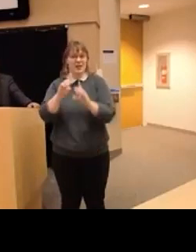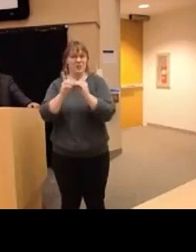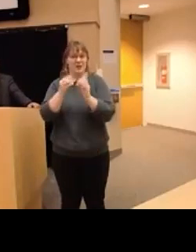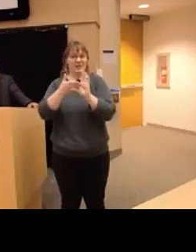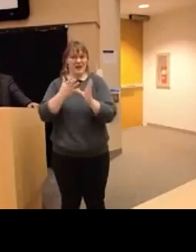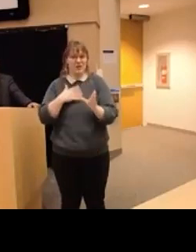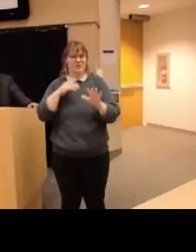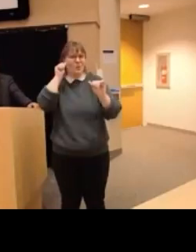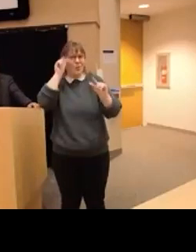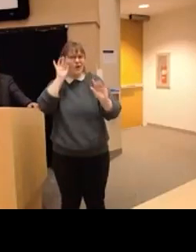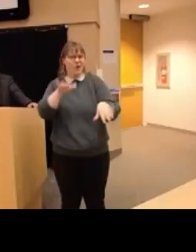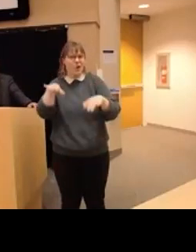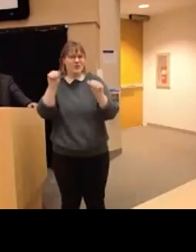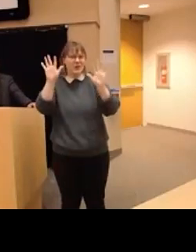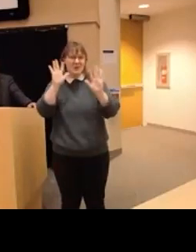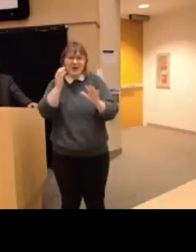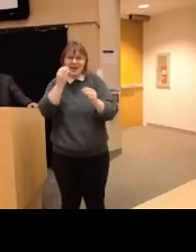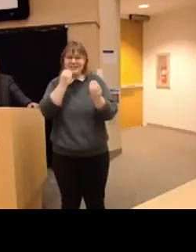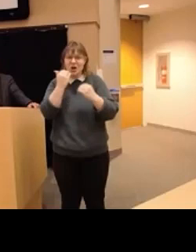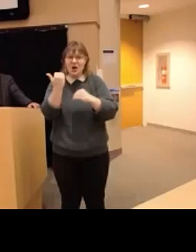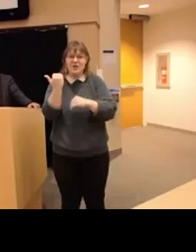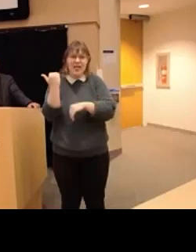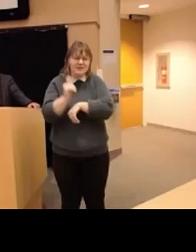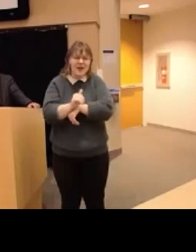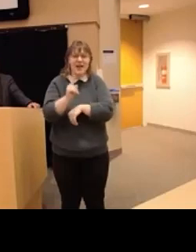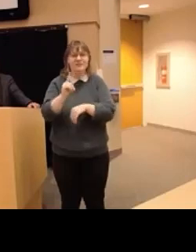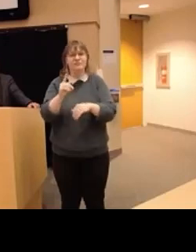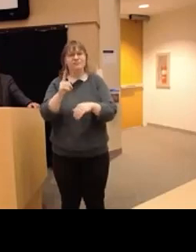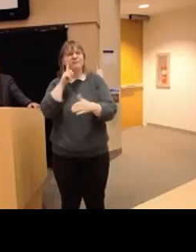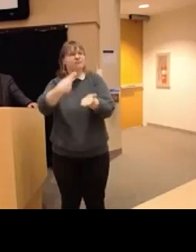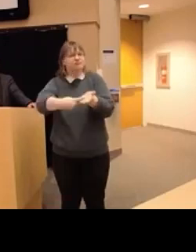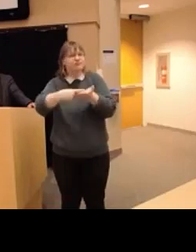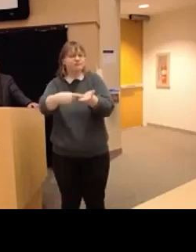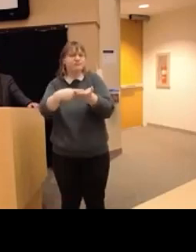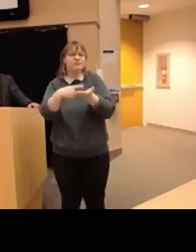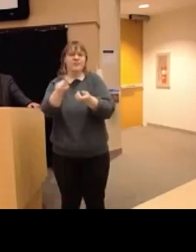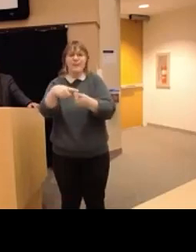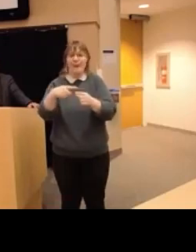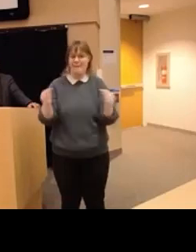we had a wonderful dinner uh yesterday and some spirited discussions about pain and um I've also